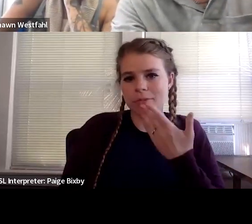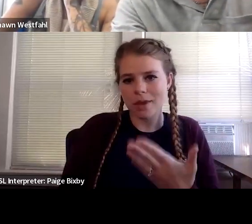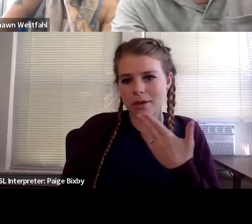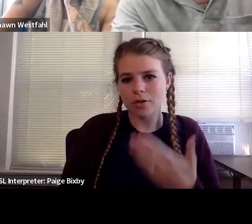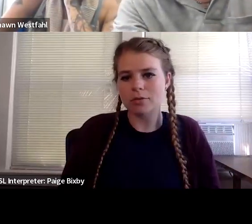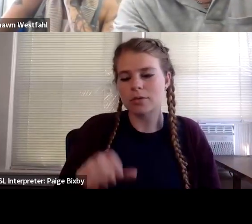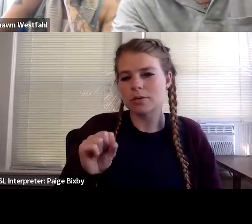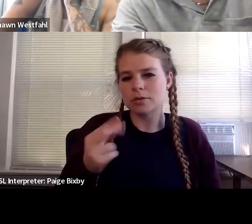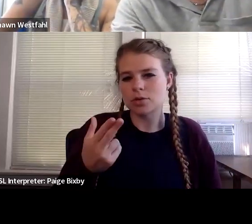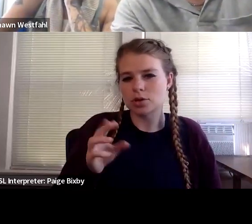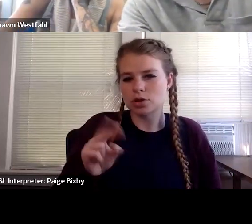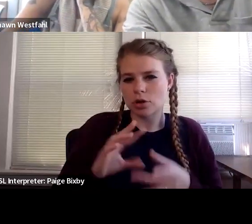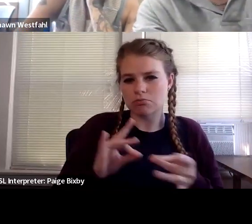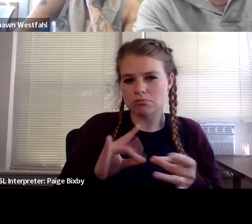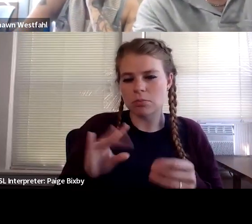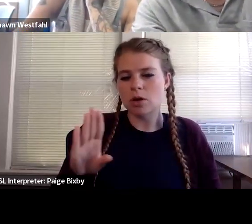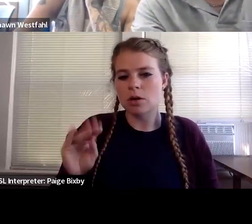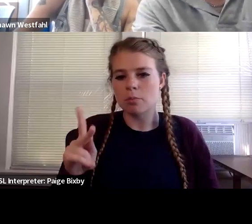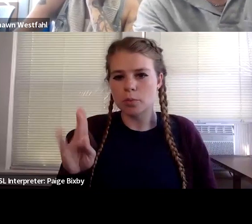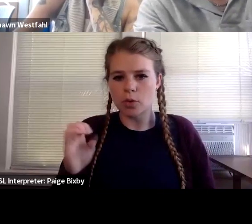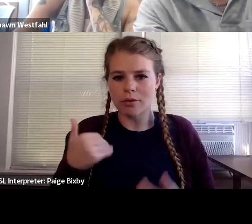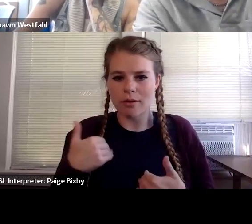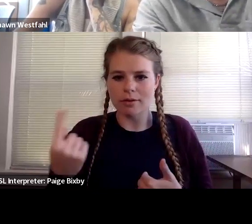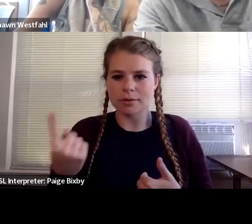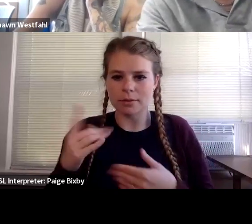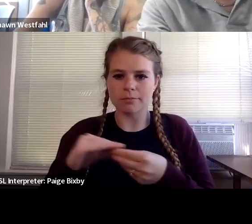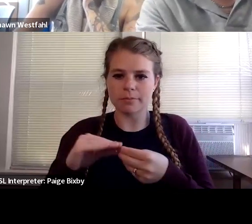Yeah, Brooke had some to talk about her experience.